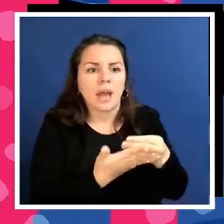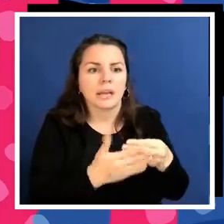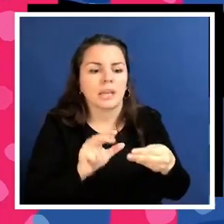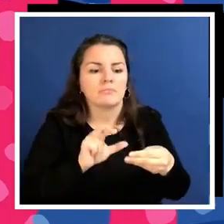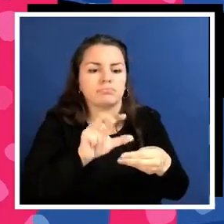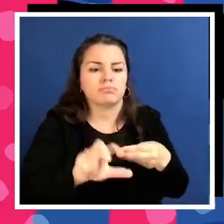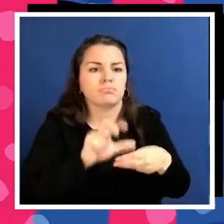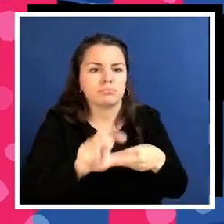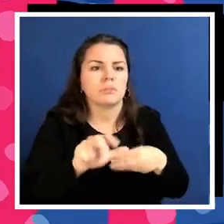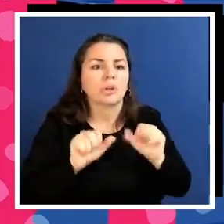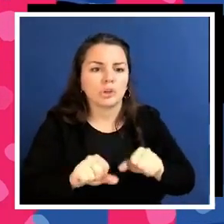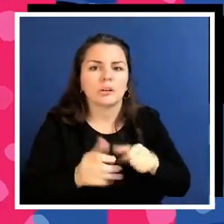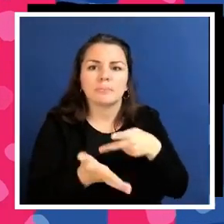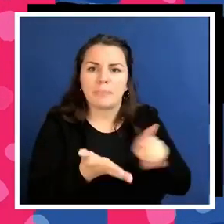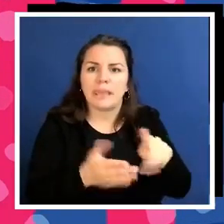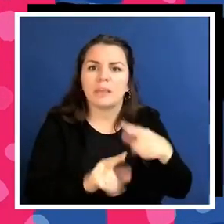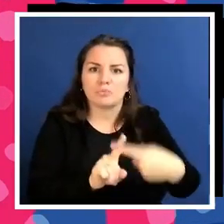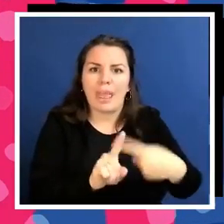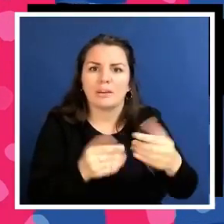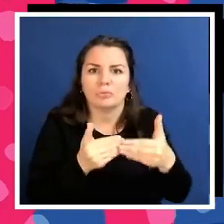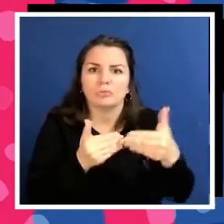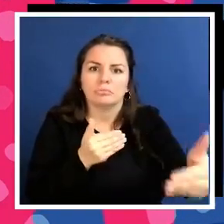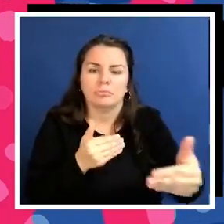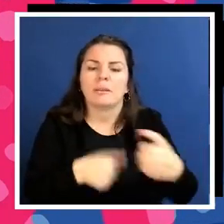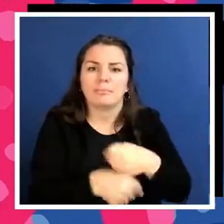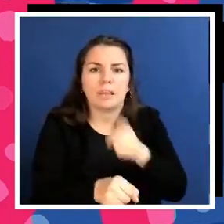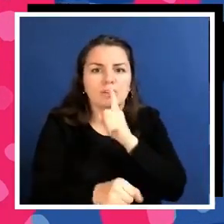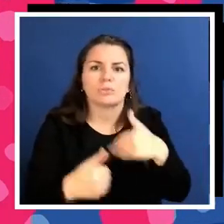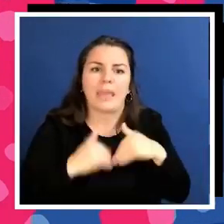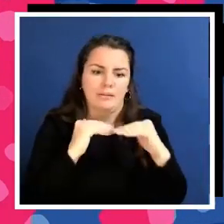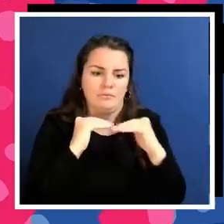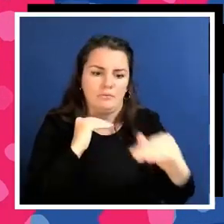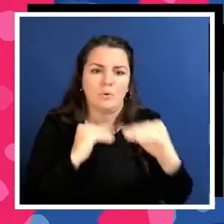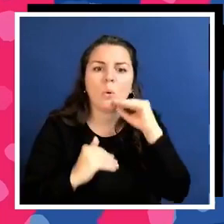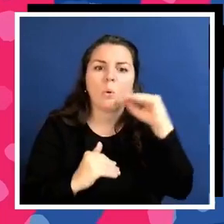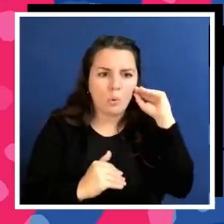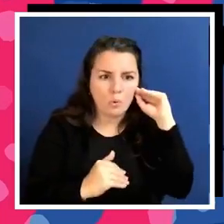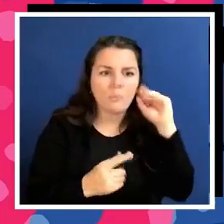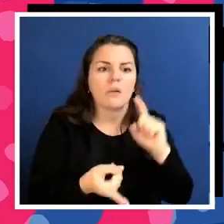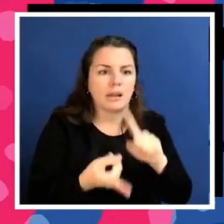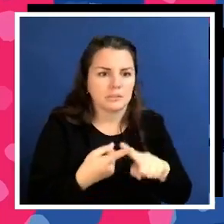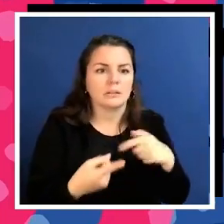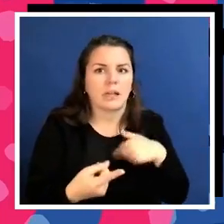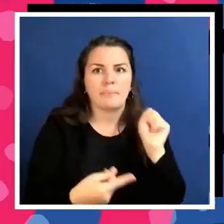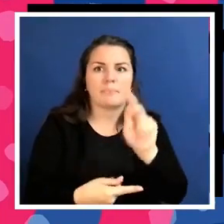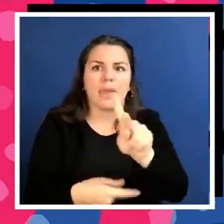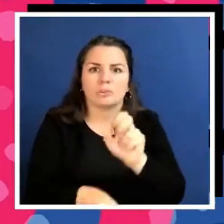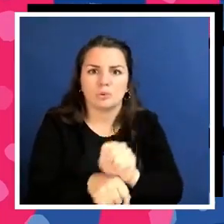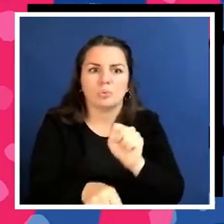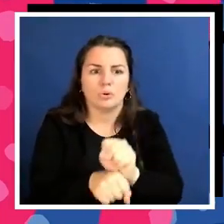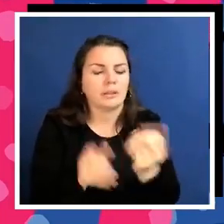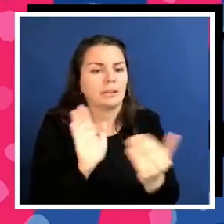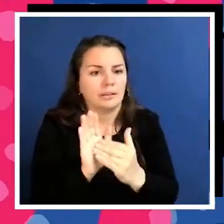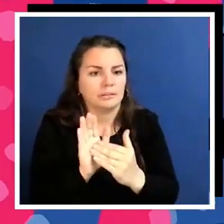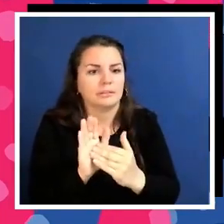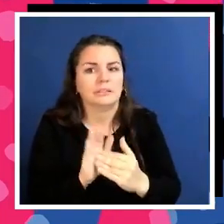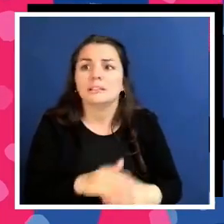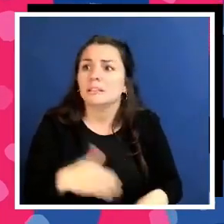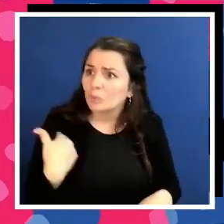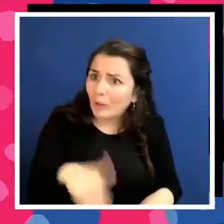AT THE TIME, OUR RENT WAS A